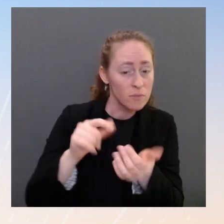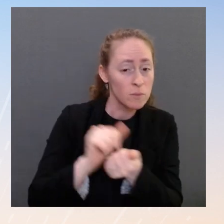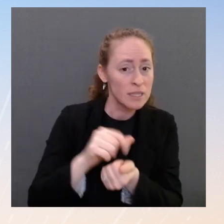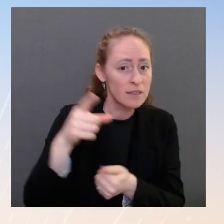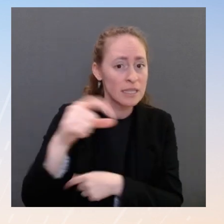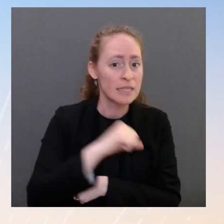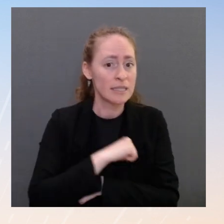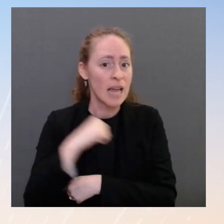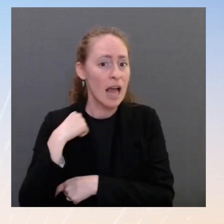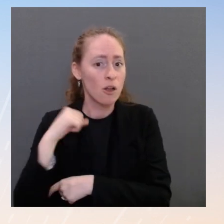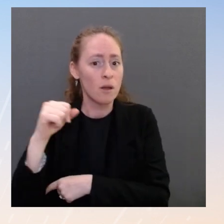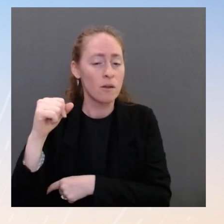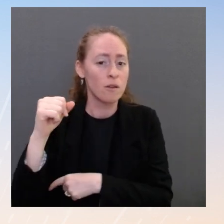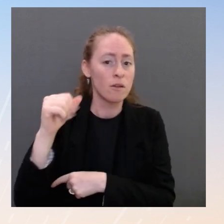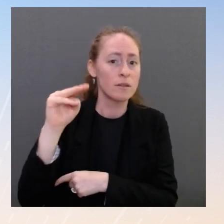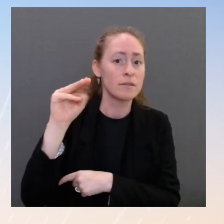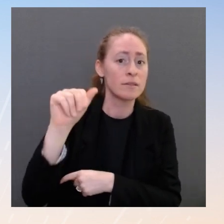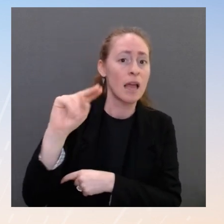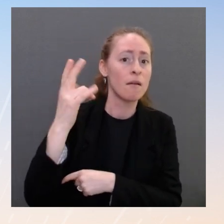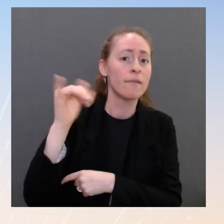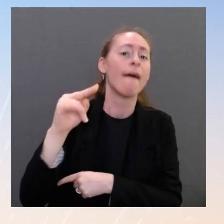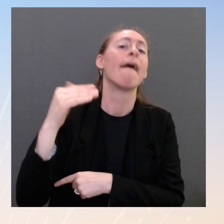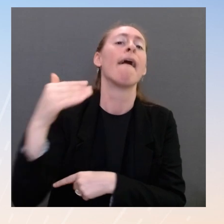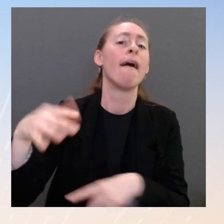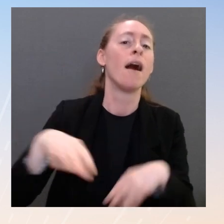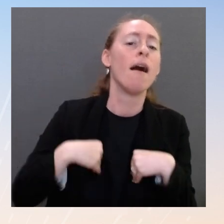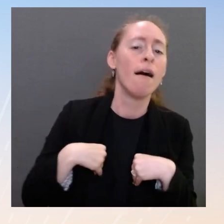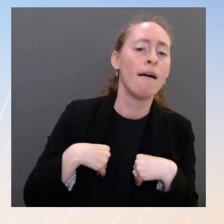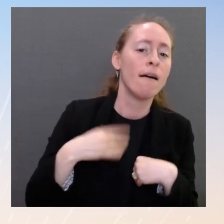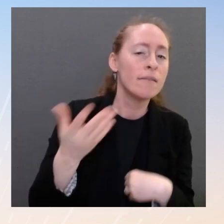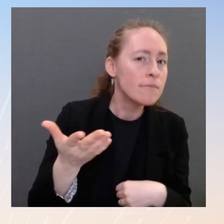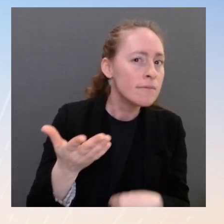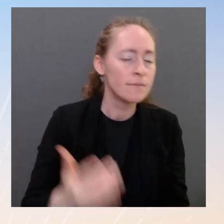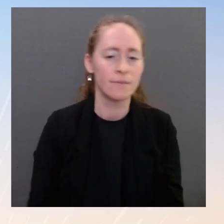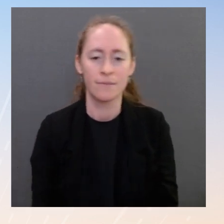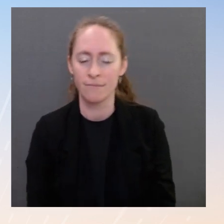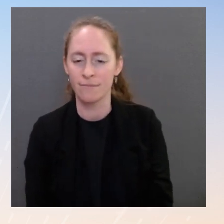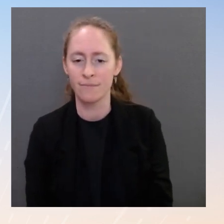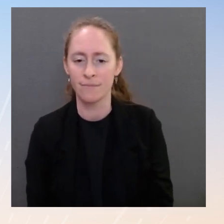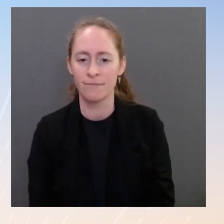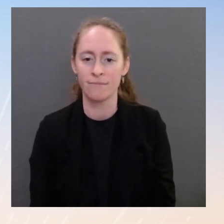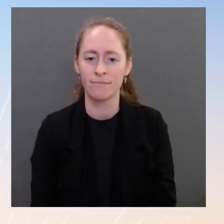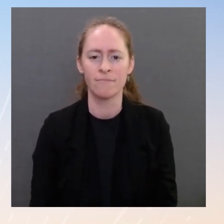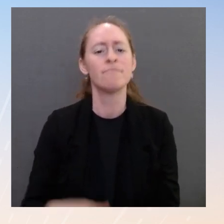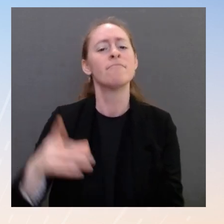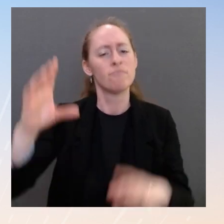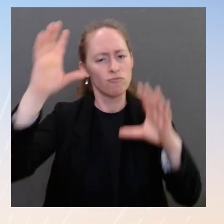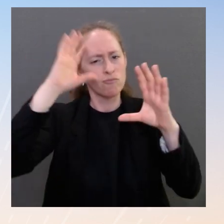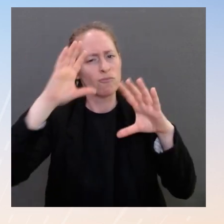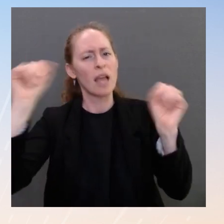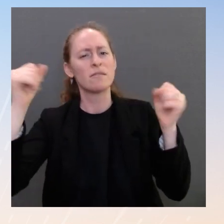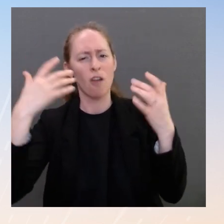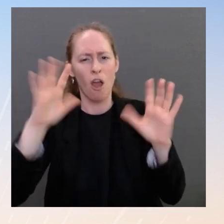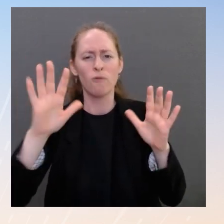Ms. Psaki: So, we're just not going to detail that, per the President's request, from here -- any conversations he has with Senator Manchin